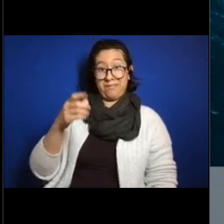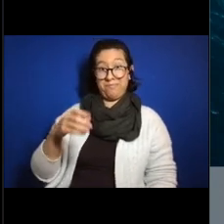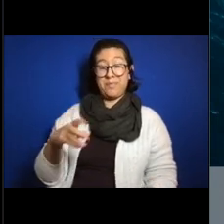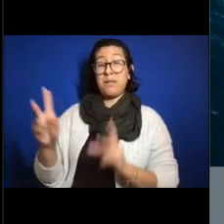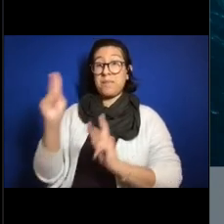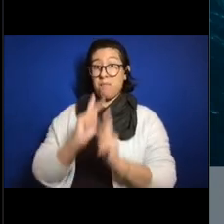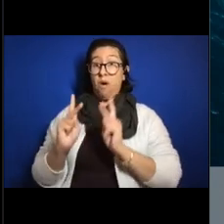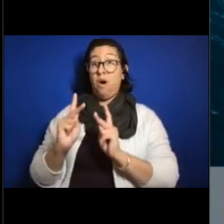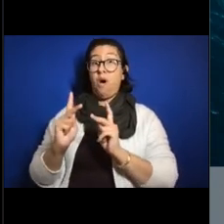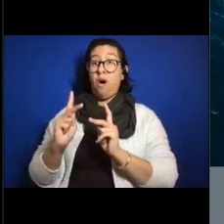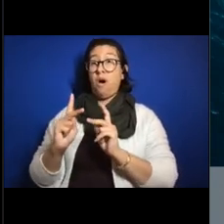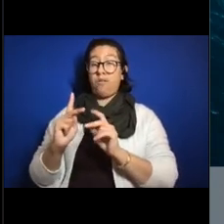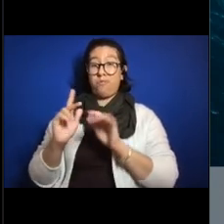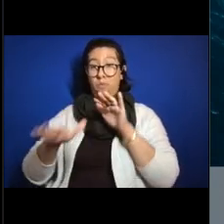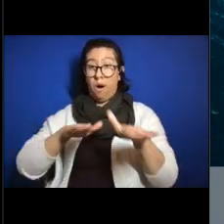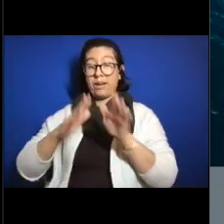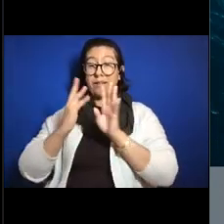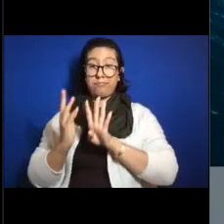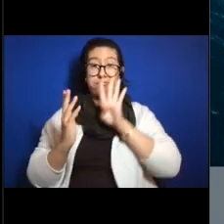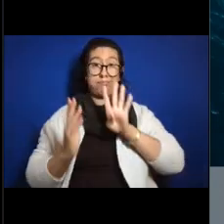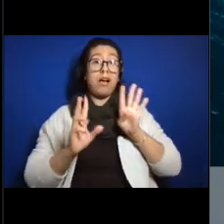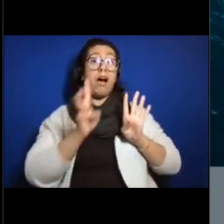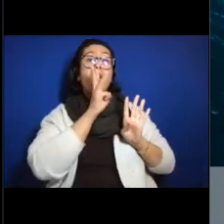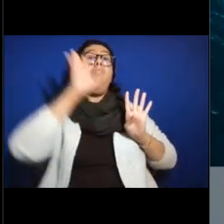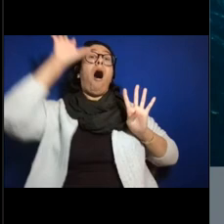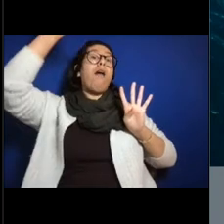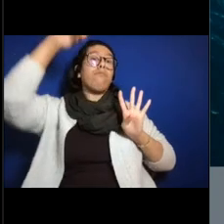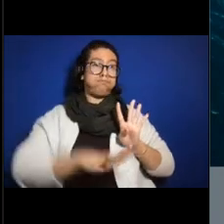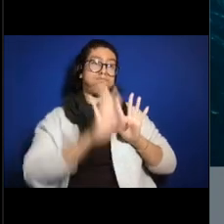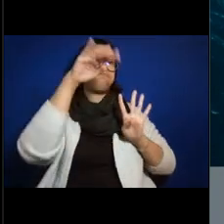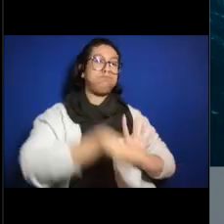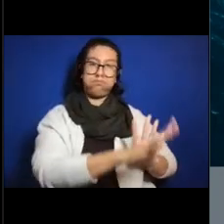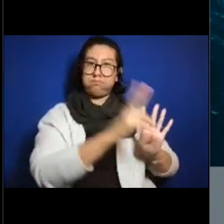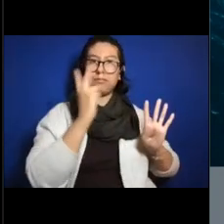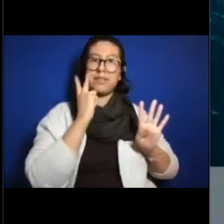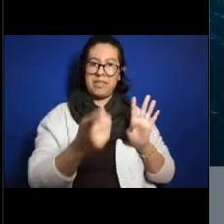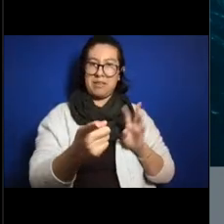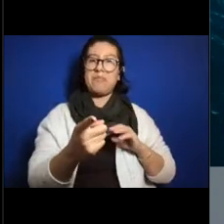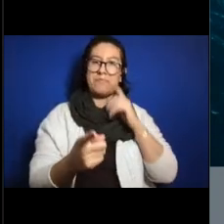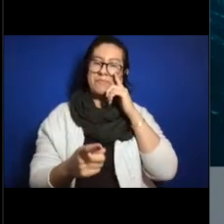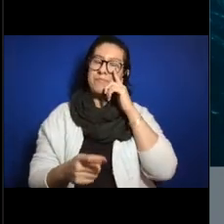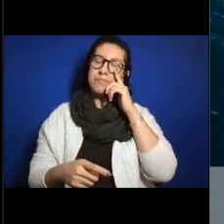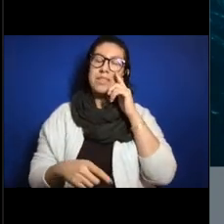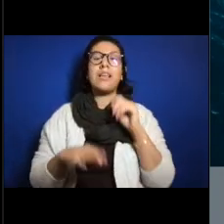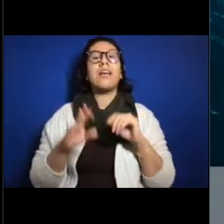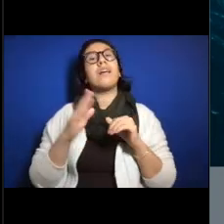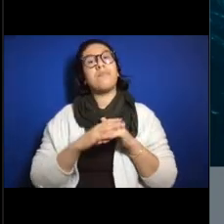across the sand, the waves were really big but they came without a lot of weather.